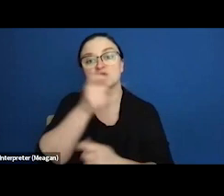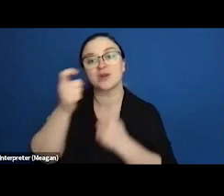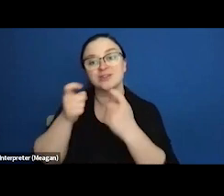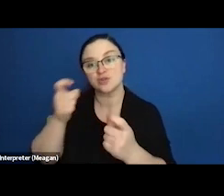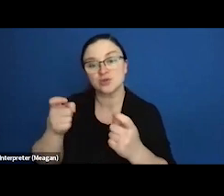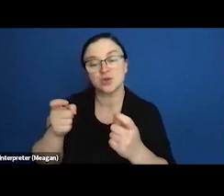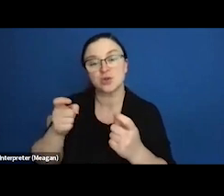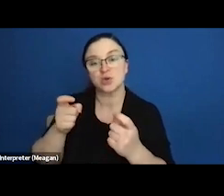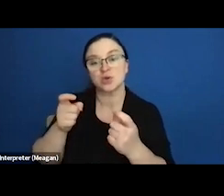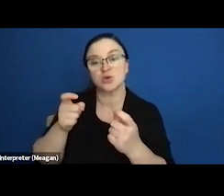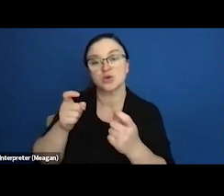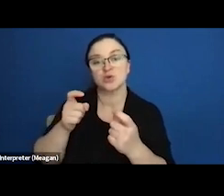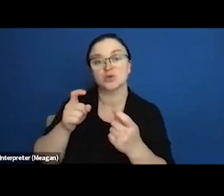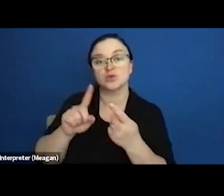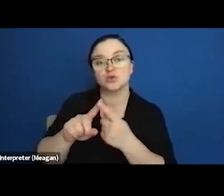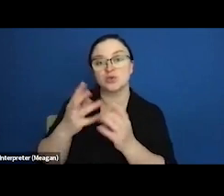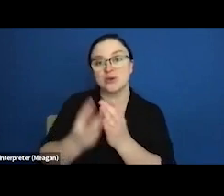in the service system that you've identified.